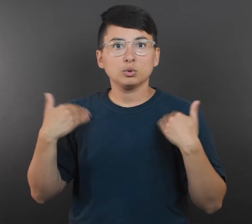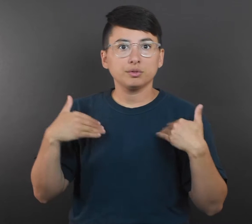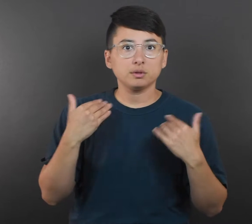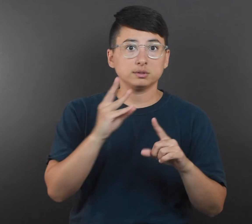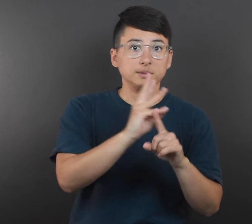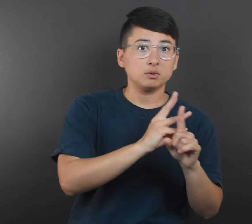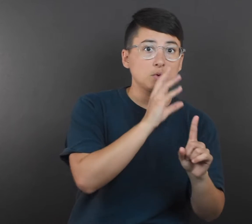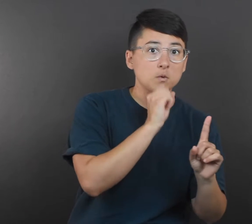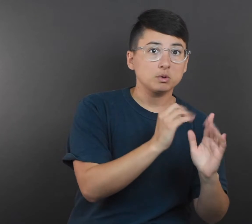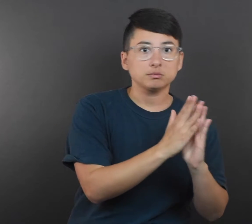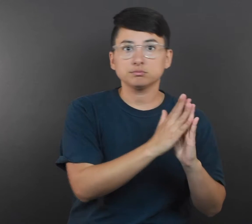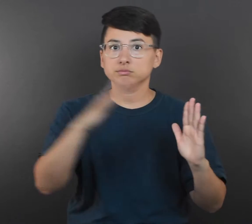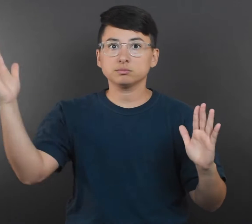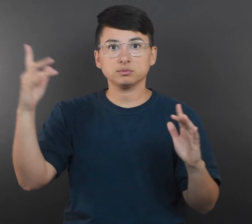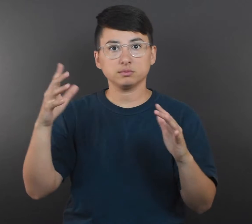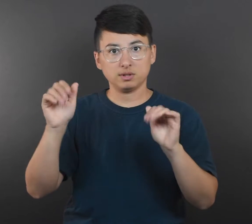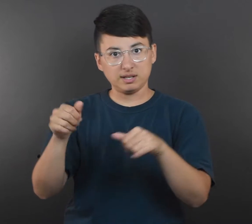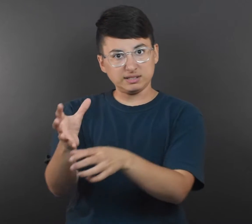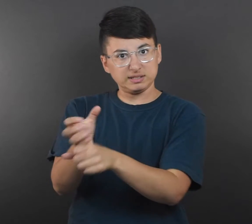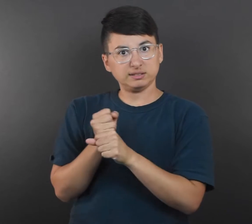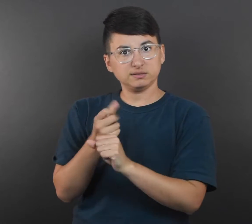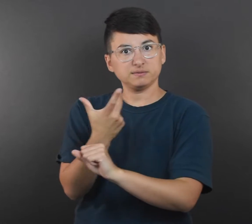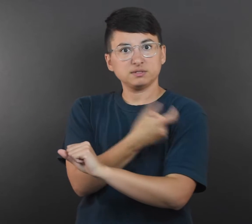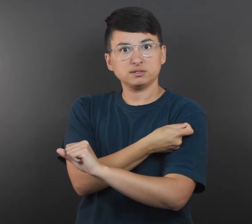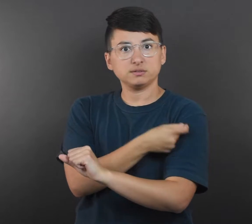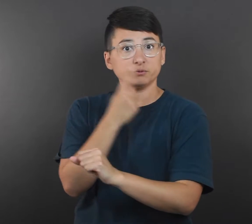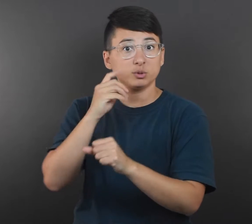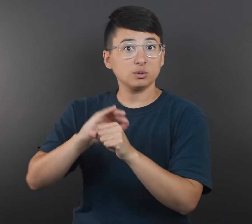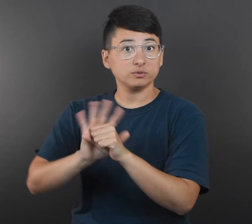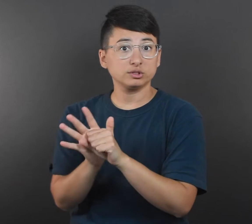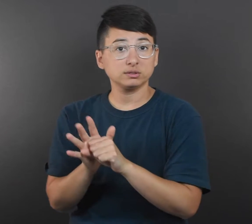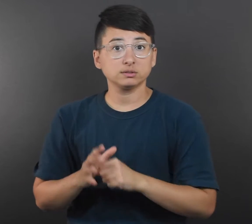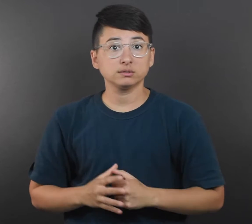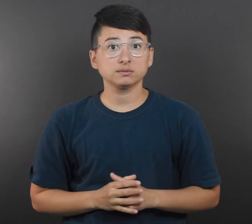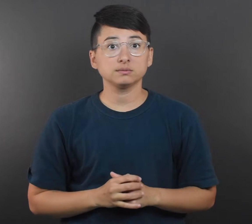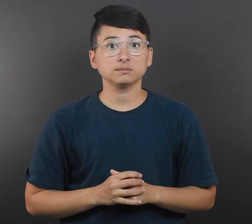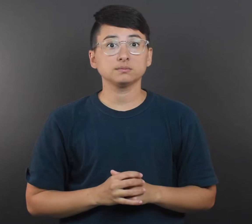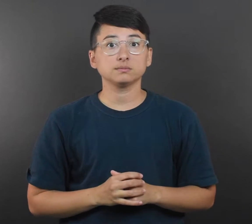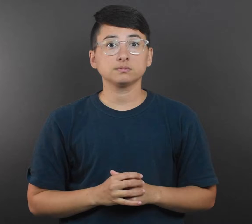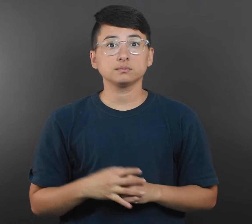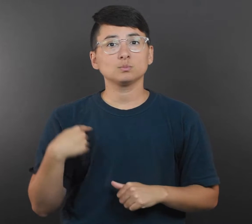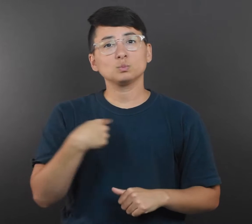We encourage all parents to get their children in for these and any other routine vaccinations they